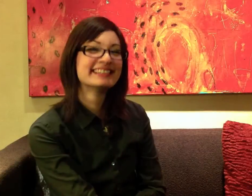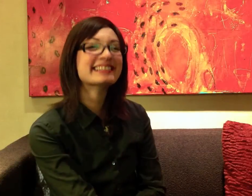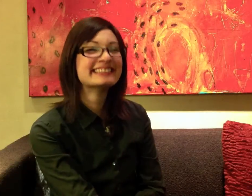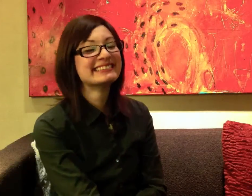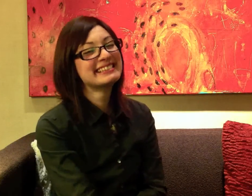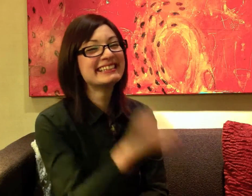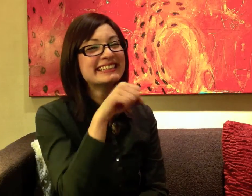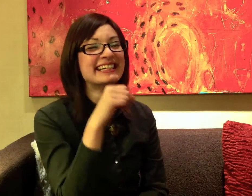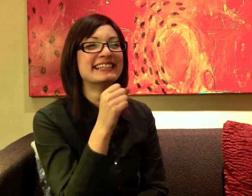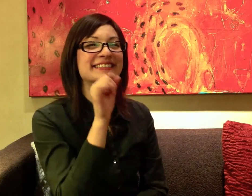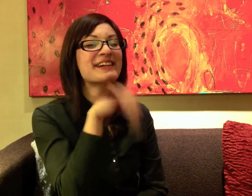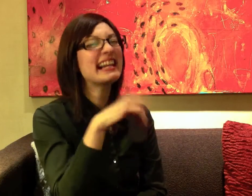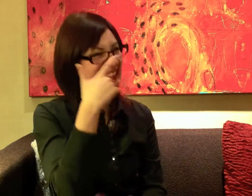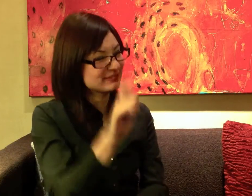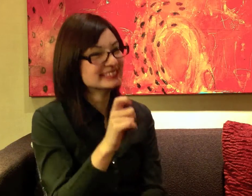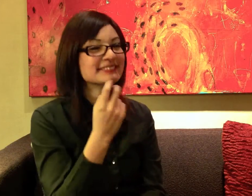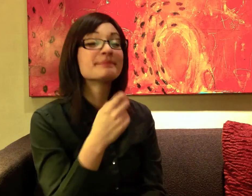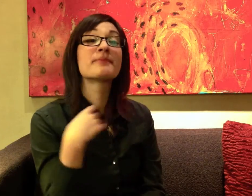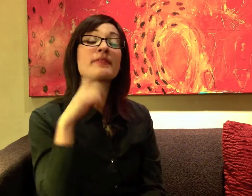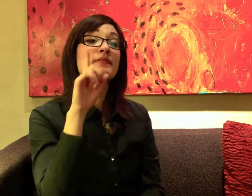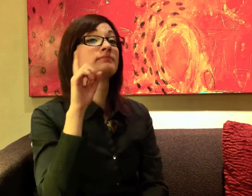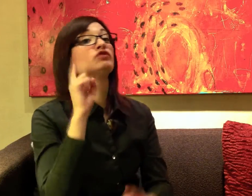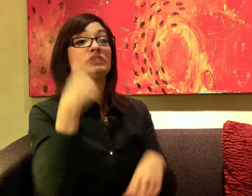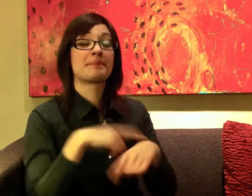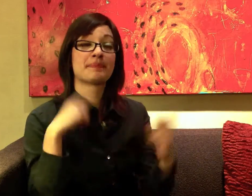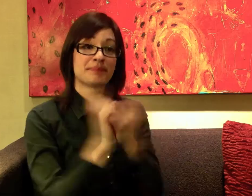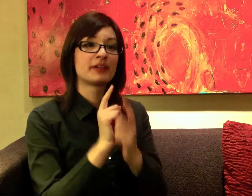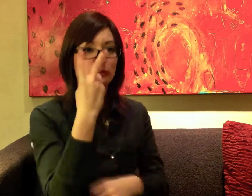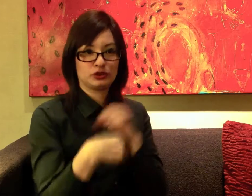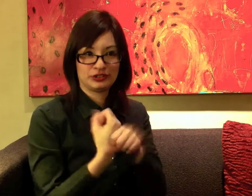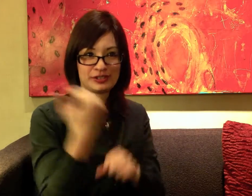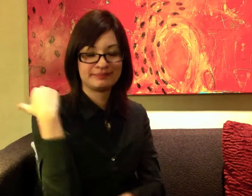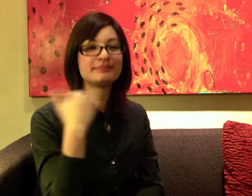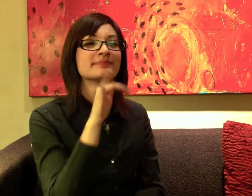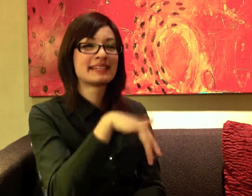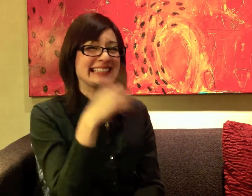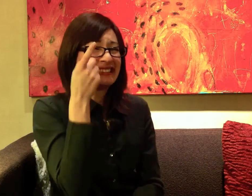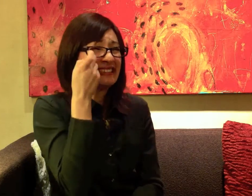Yes, that is interesting. The first time I met him was two years ago during the time